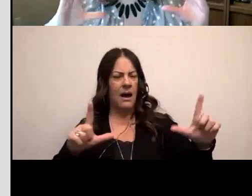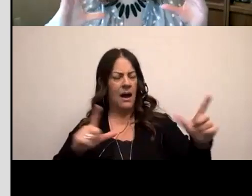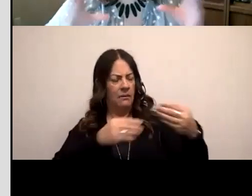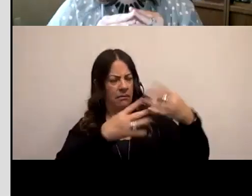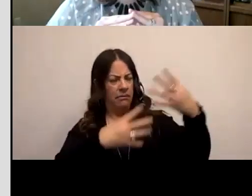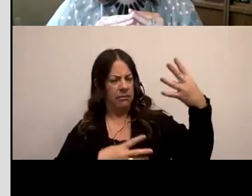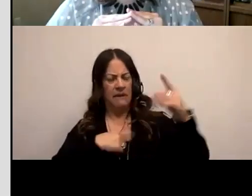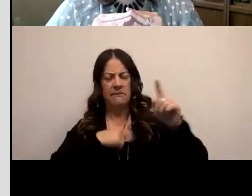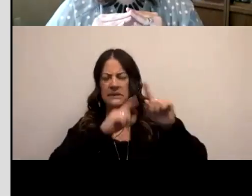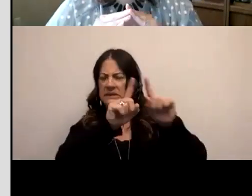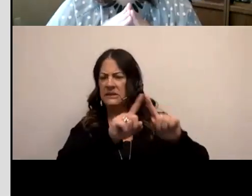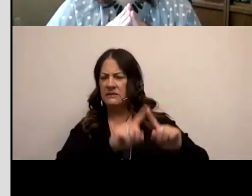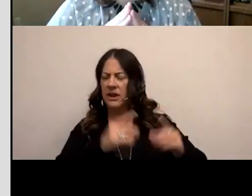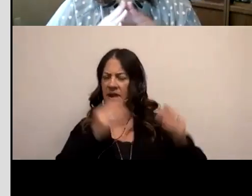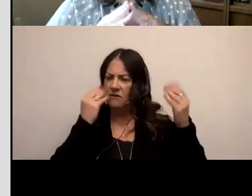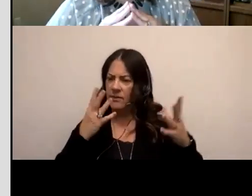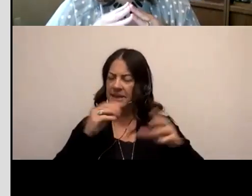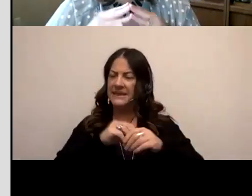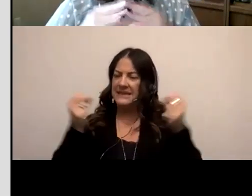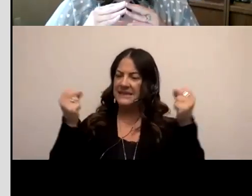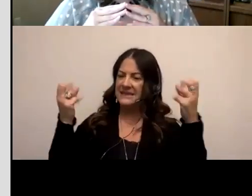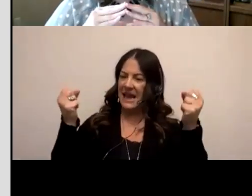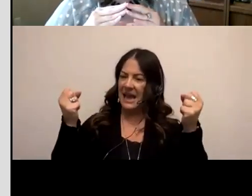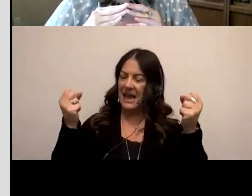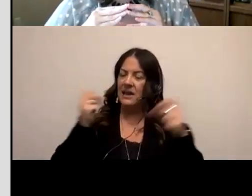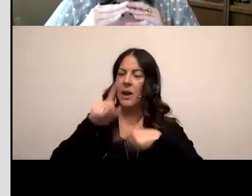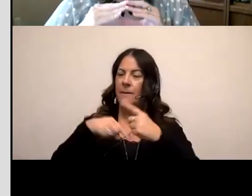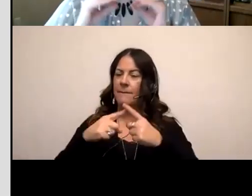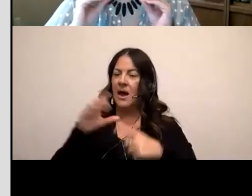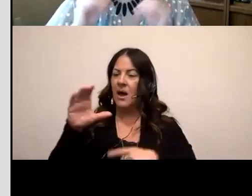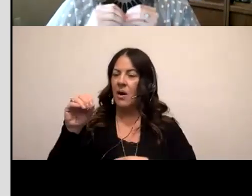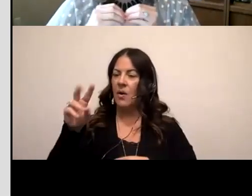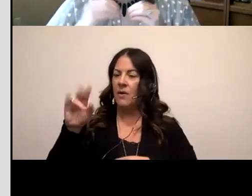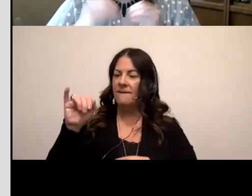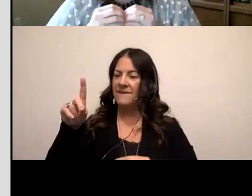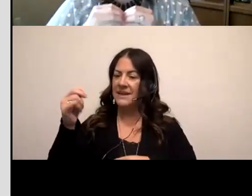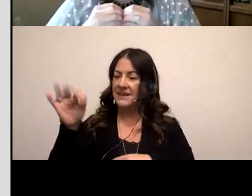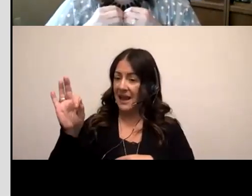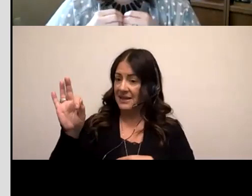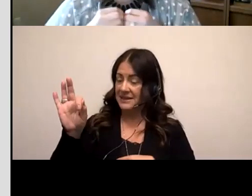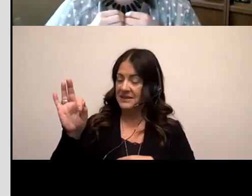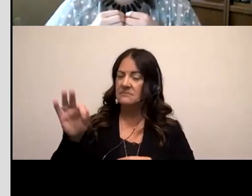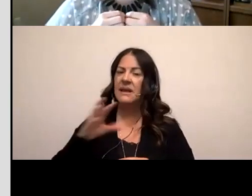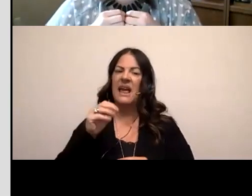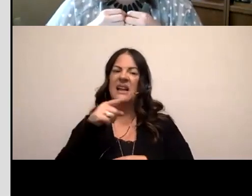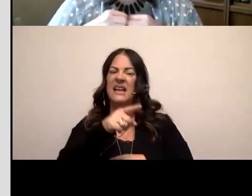IN SIGN LANGUAGE ABOUT COVID-19 AND IT EXPLAINS IN REALLY CHILD FRIENDLY WAYS.